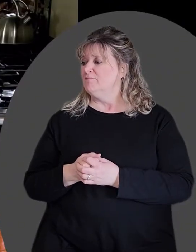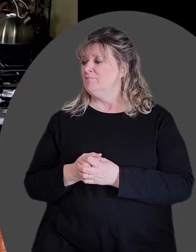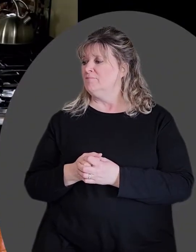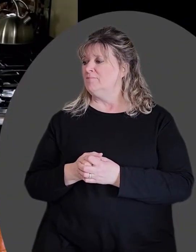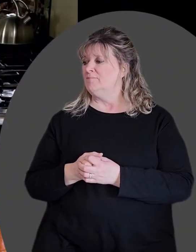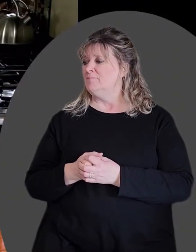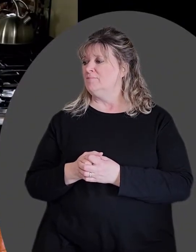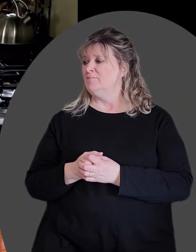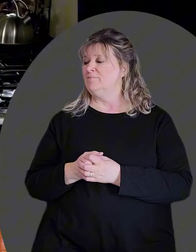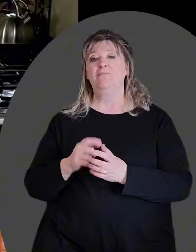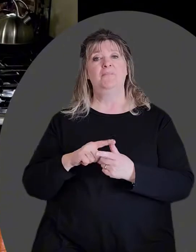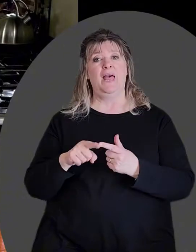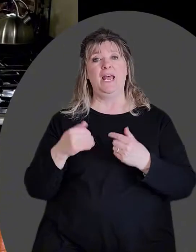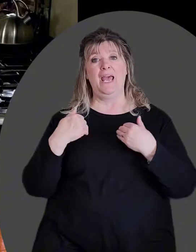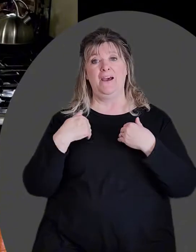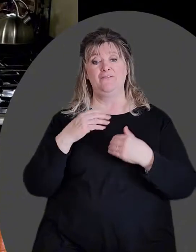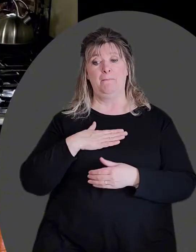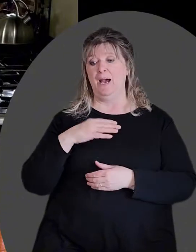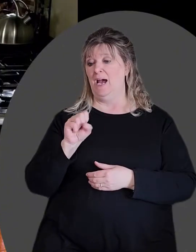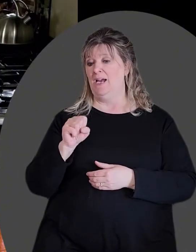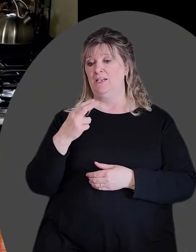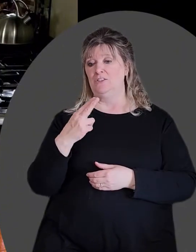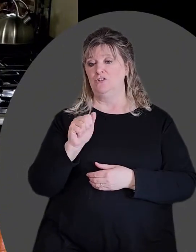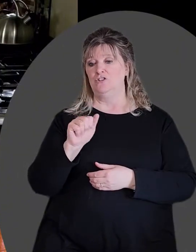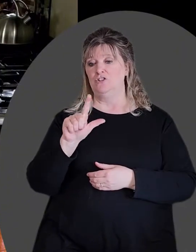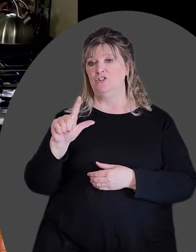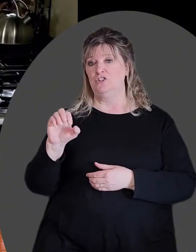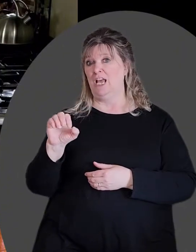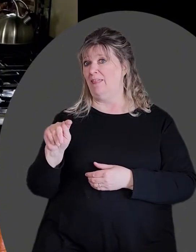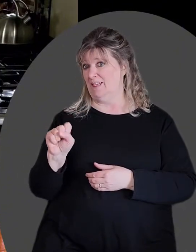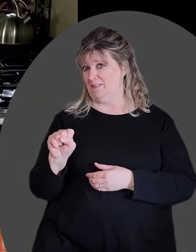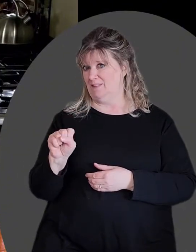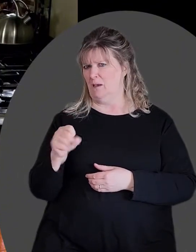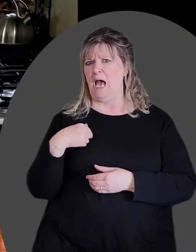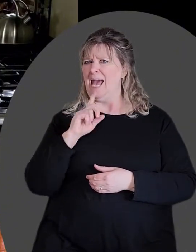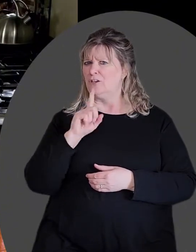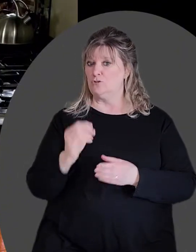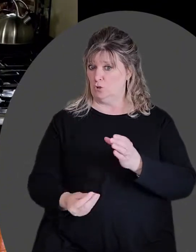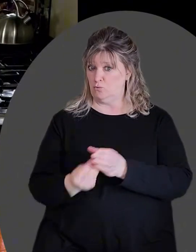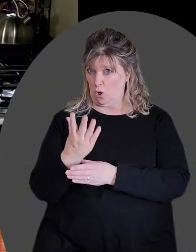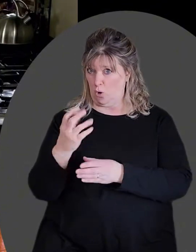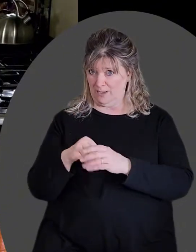and then I have my shallots which I actually grow shallots in my garden